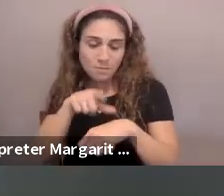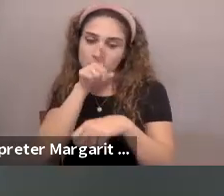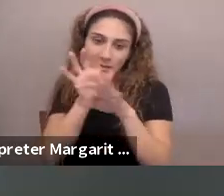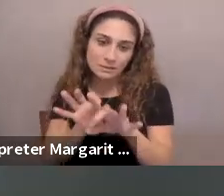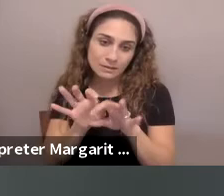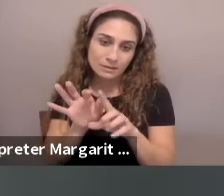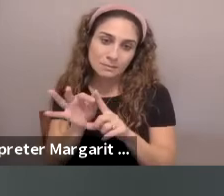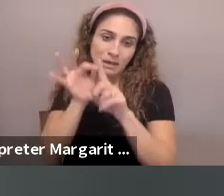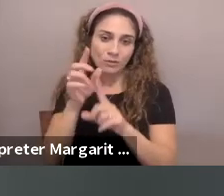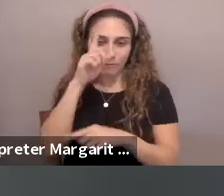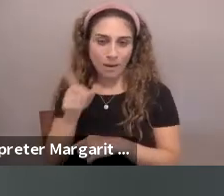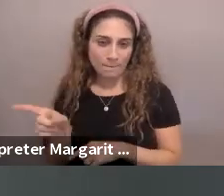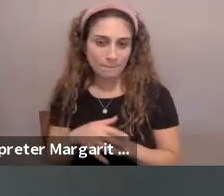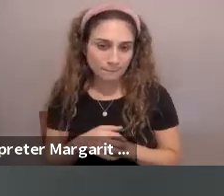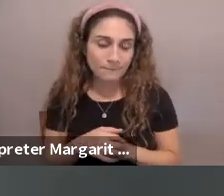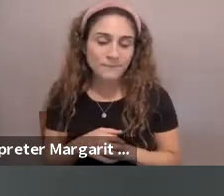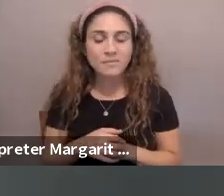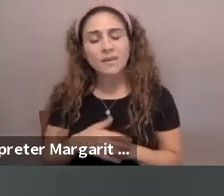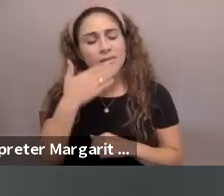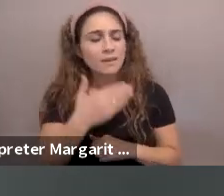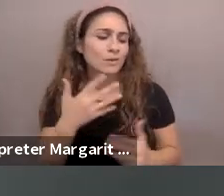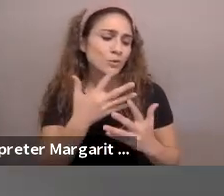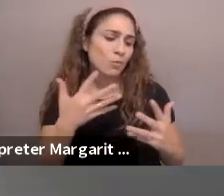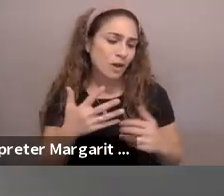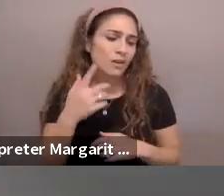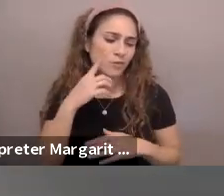Excellent, thank you so much for sharing your thoughts and perspectives. It's greatly appreciated.